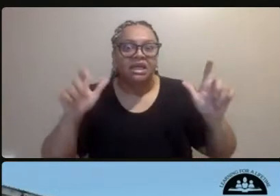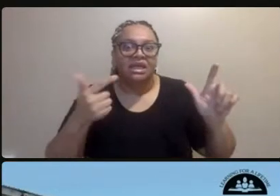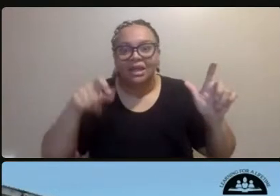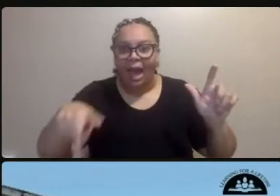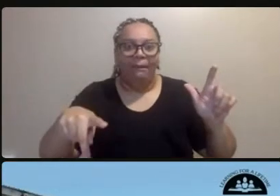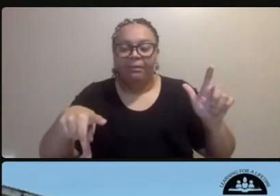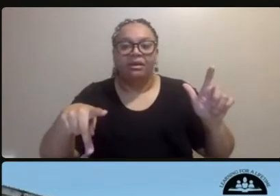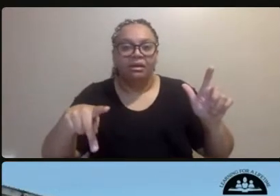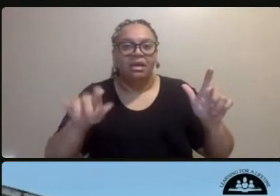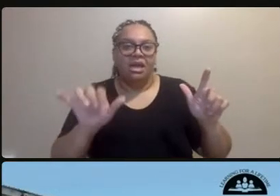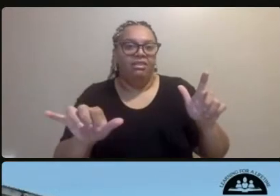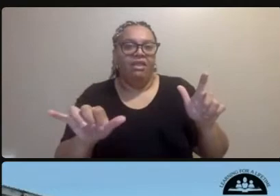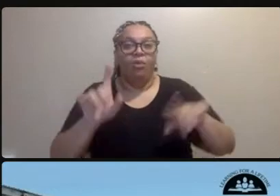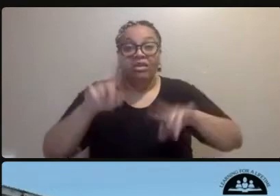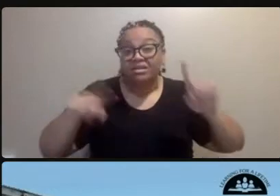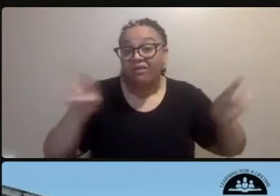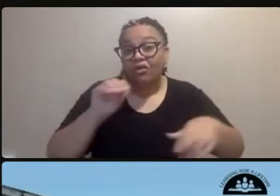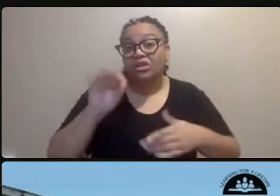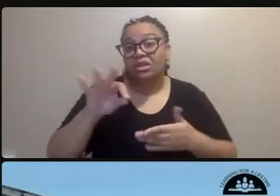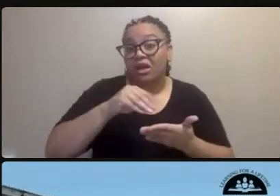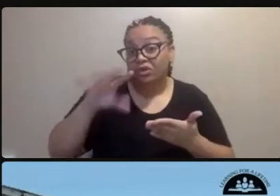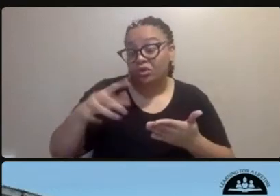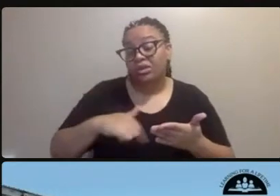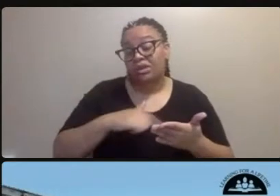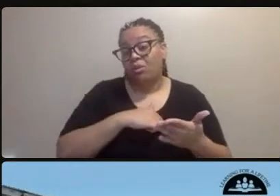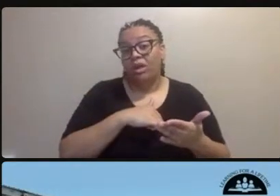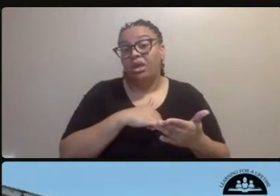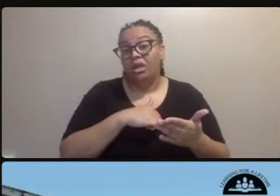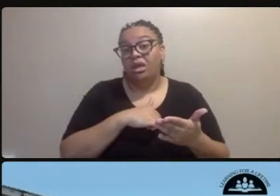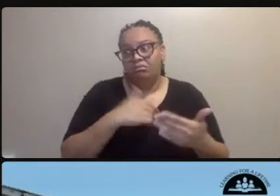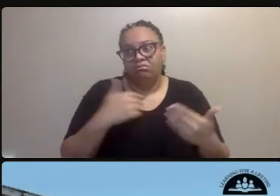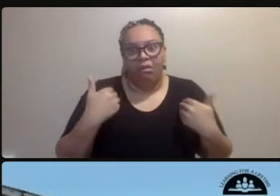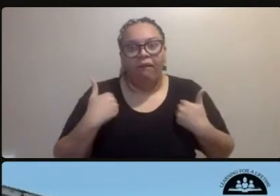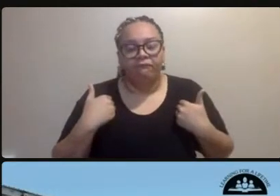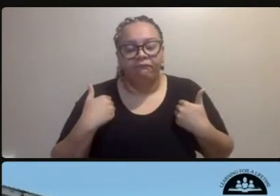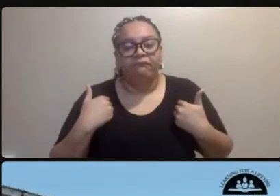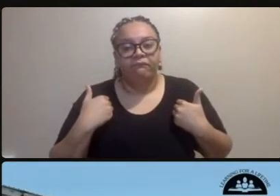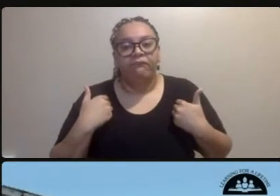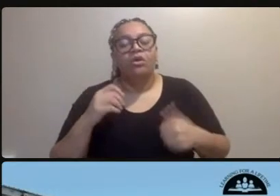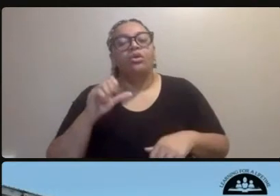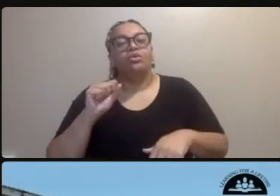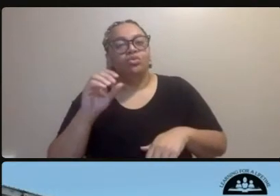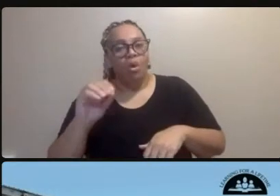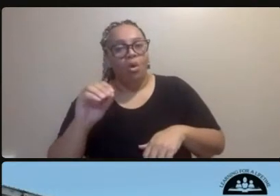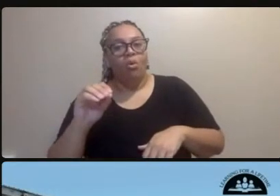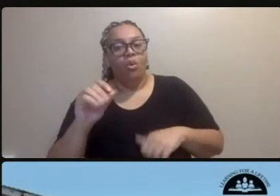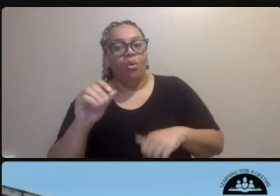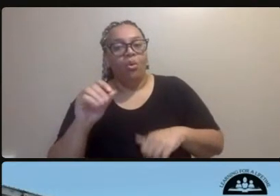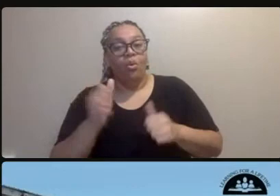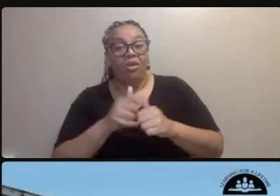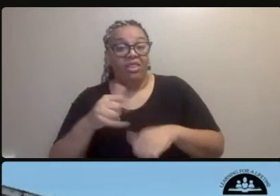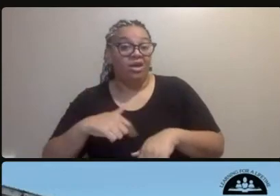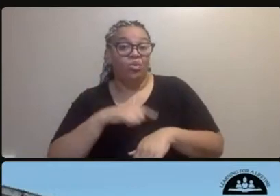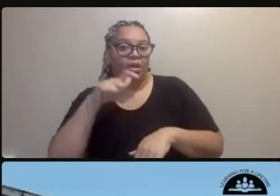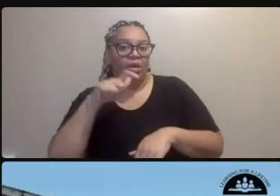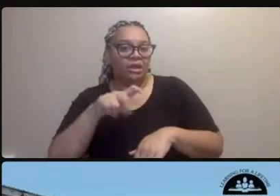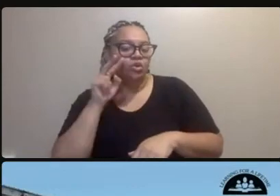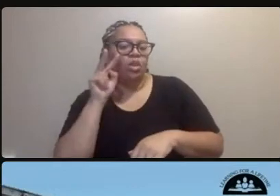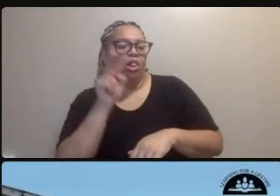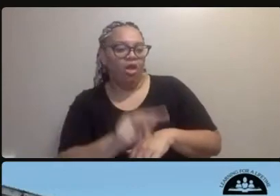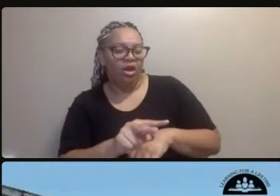AND AS WITH THIS CAME A WIDER